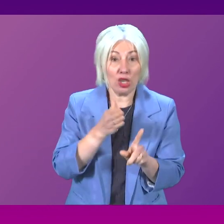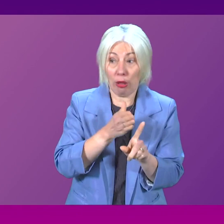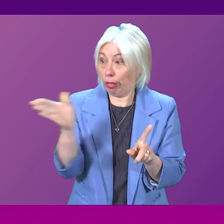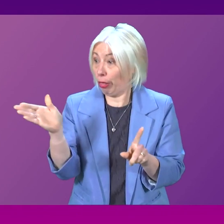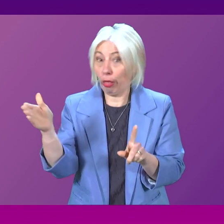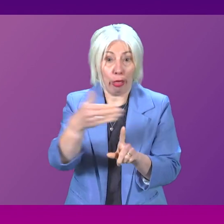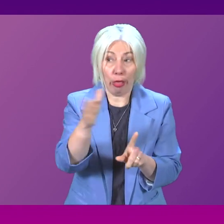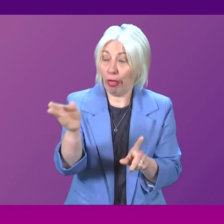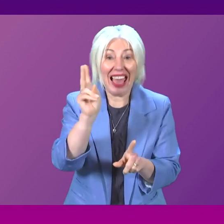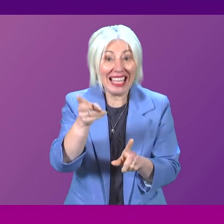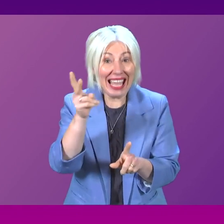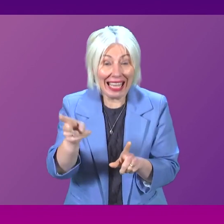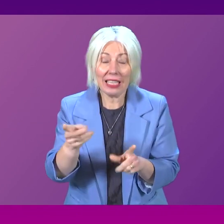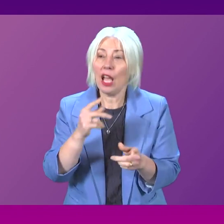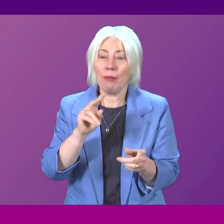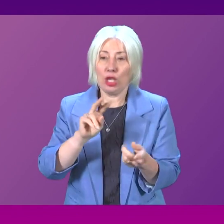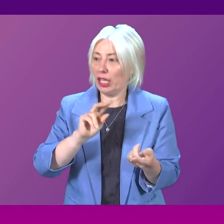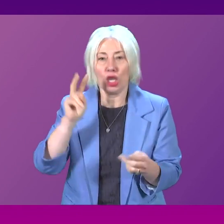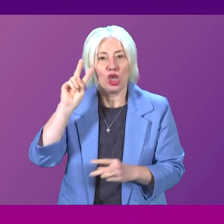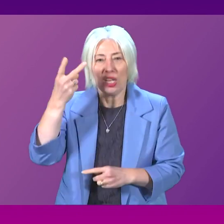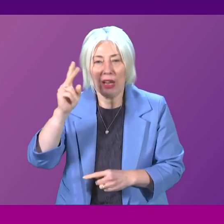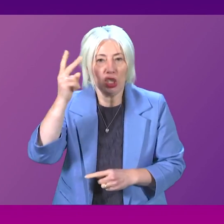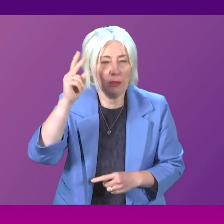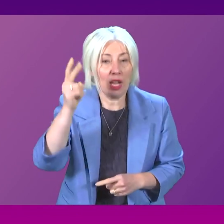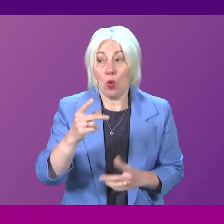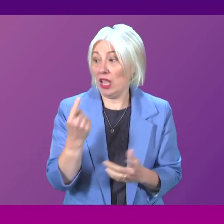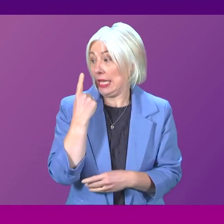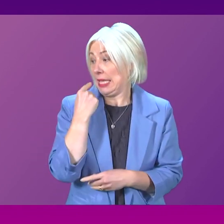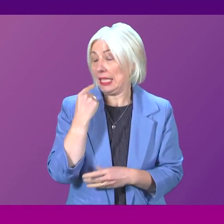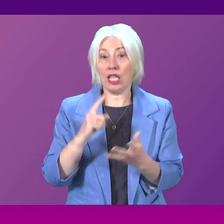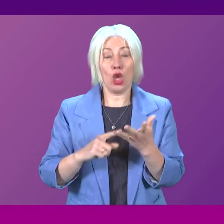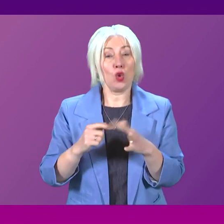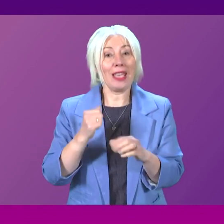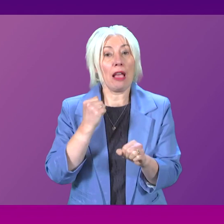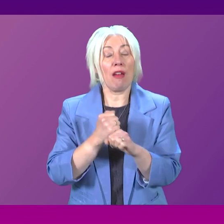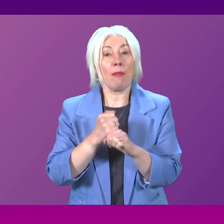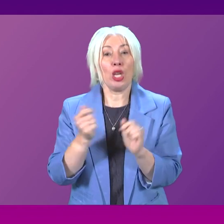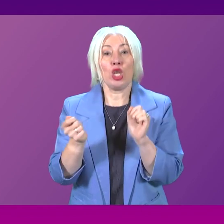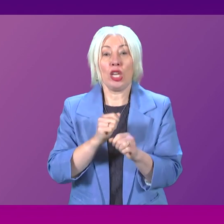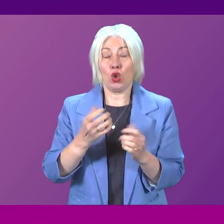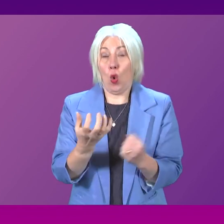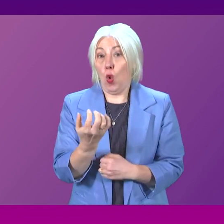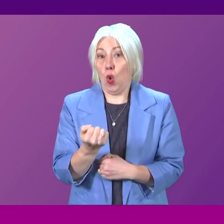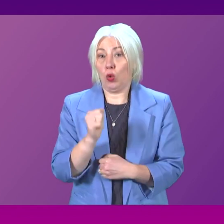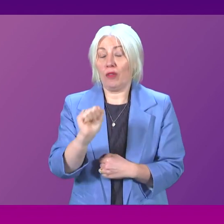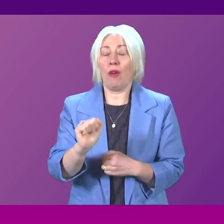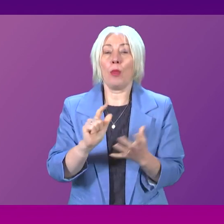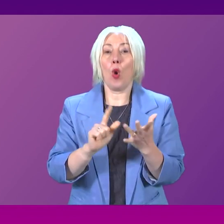along with the latest in a long string of U-turns when, just yesterday, the UK Government delayed its fiscal statement and independent forecast from the Office for Budget Responsibility